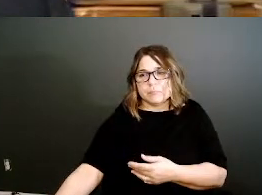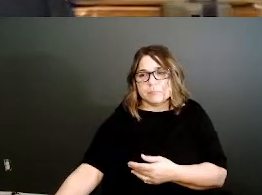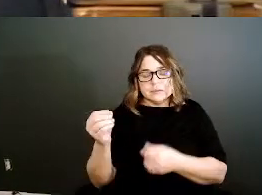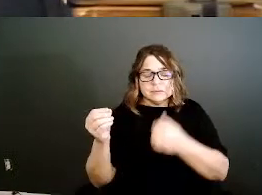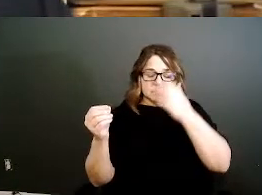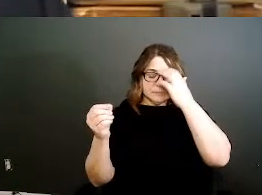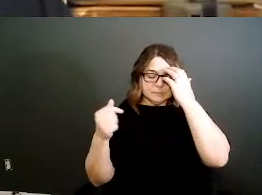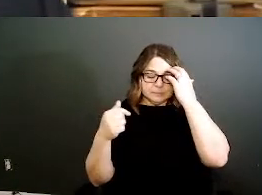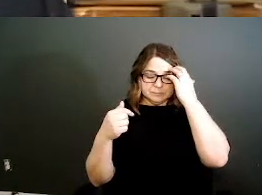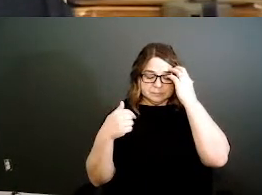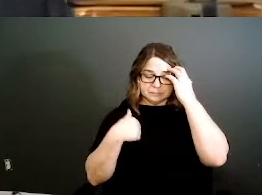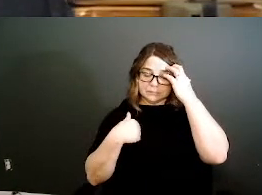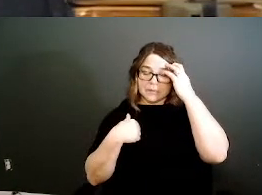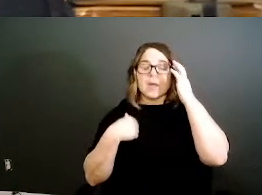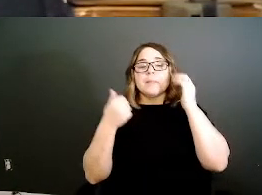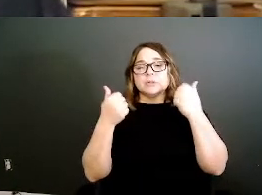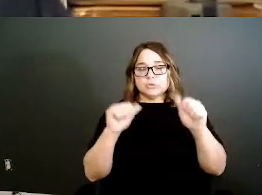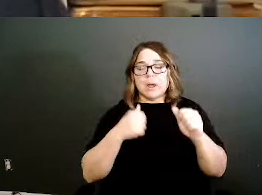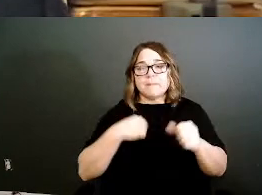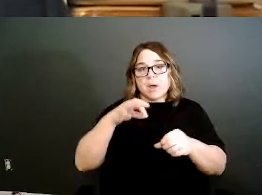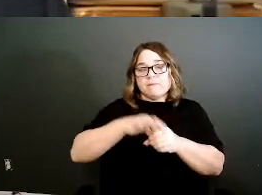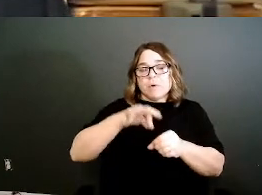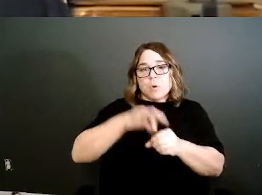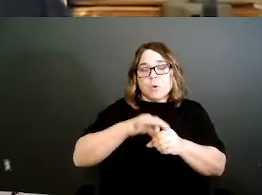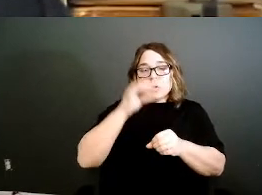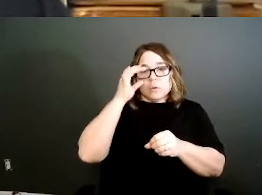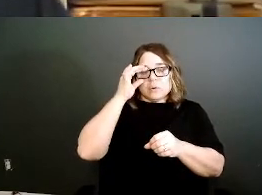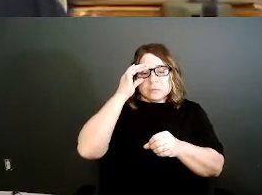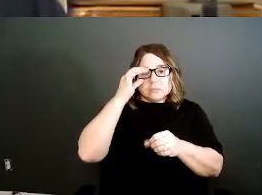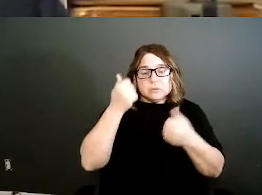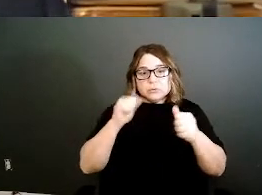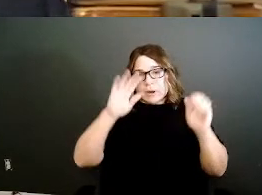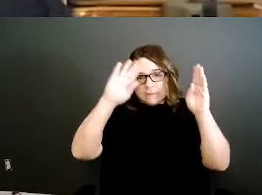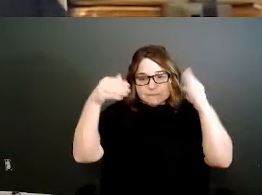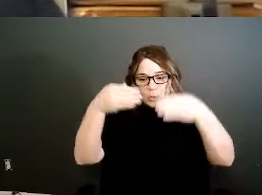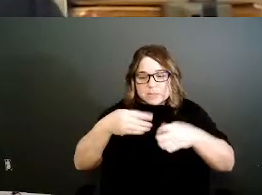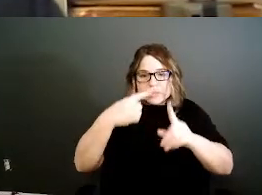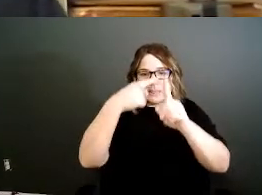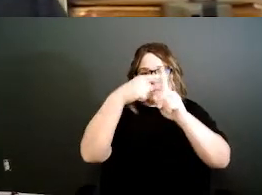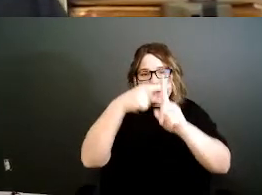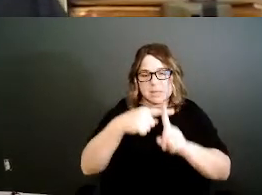THAN THE ROUGHLY 5% OR SO OF THE BUDGET THAT I THINK WE HAVE SOME PHILOSOPHICAL AND PRACTICAL DISAGREEMENTS ABOUT.